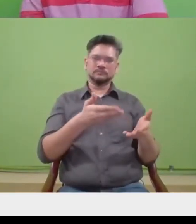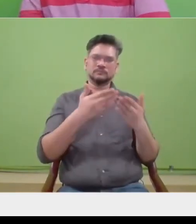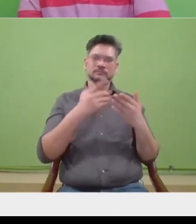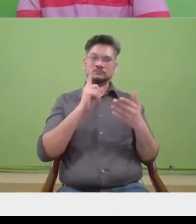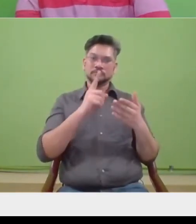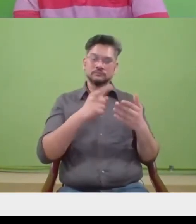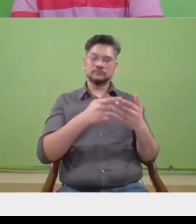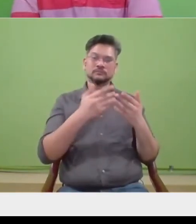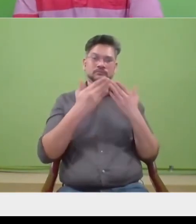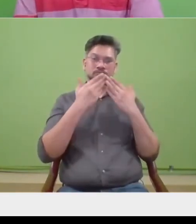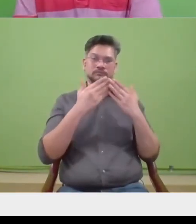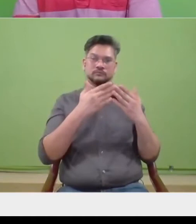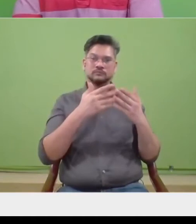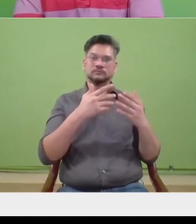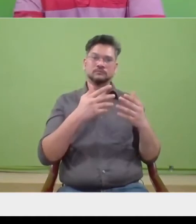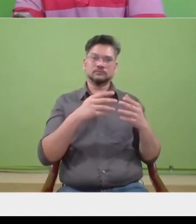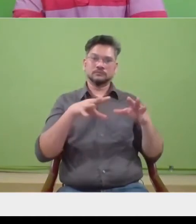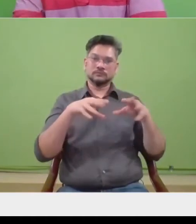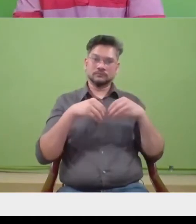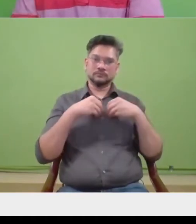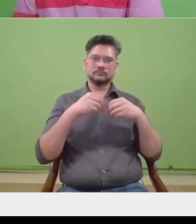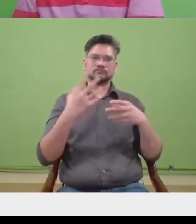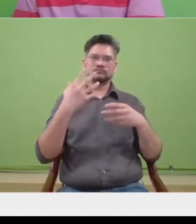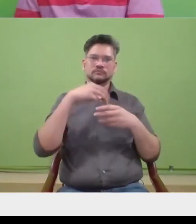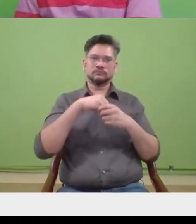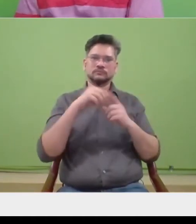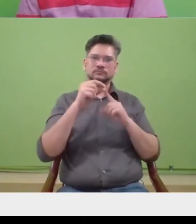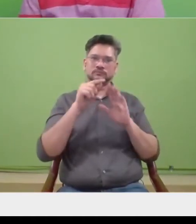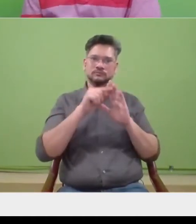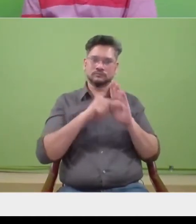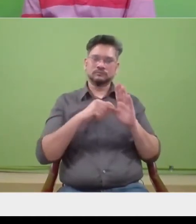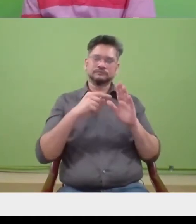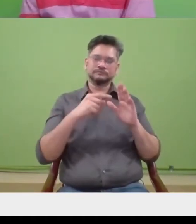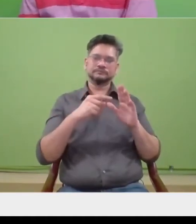policy the whole school sort of improved not just disabled children within the school